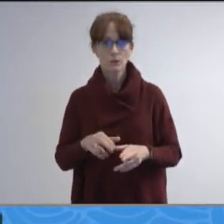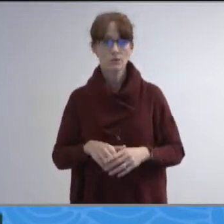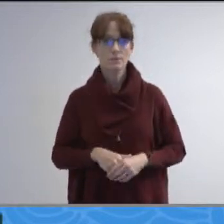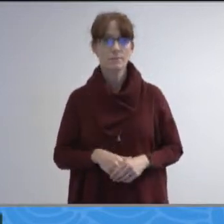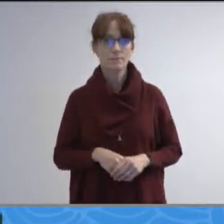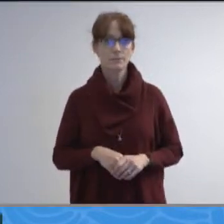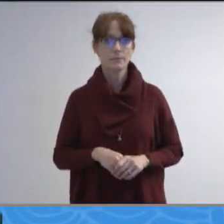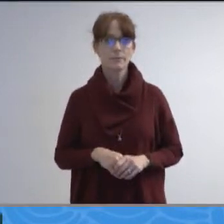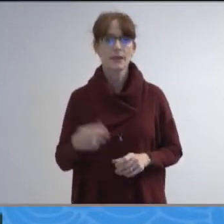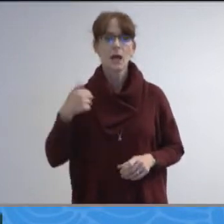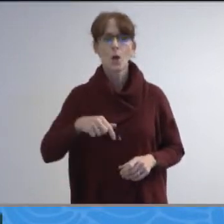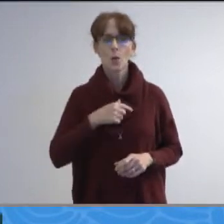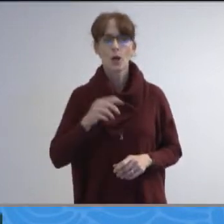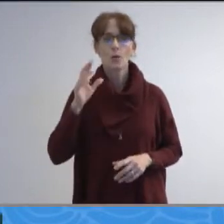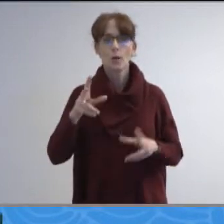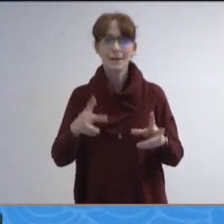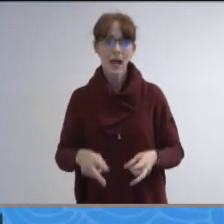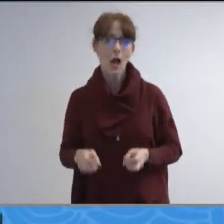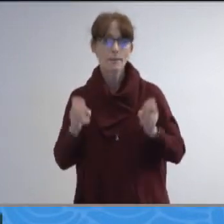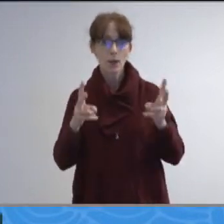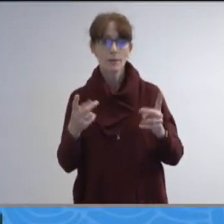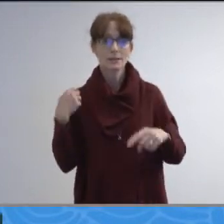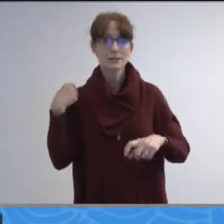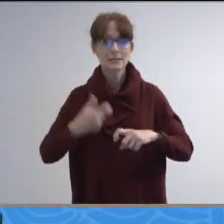We will be uploading the Spanish versions of it,